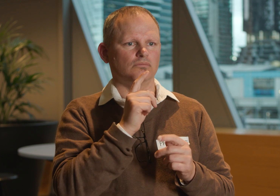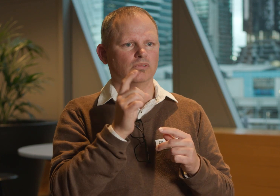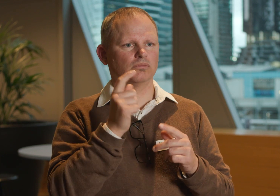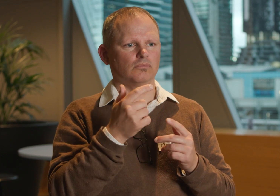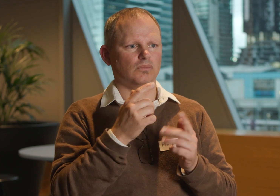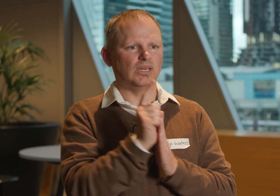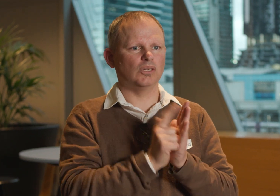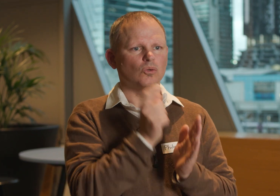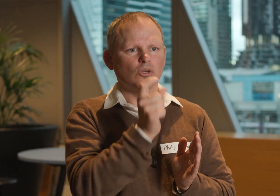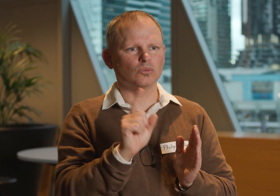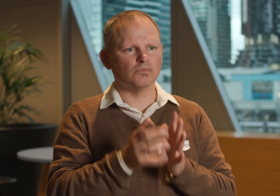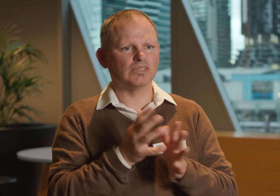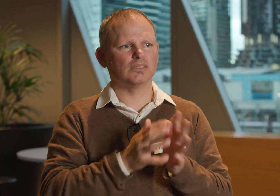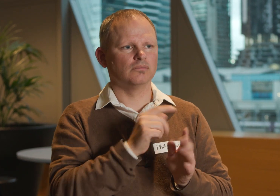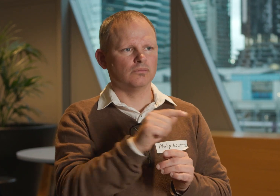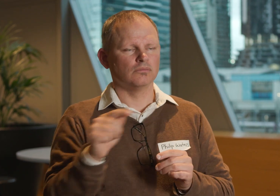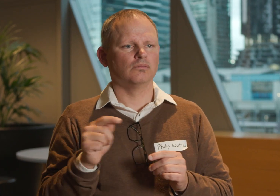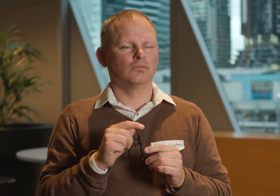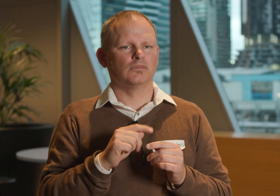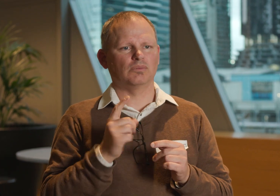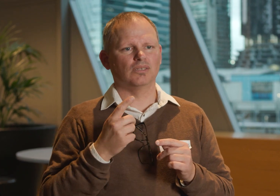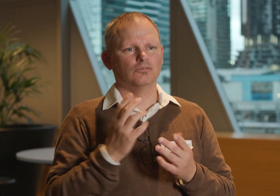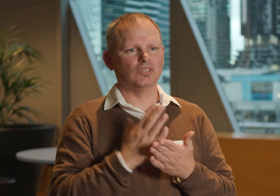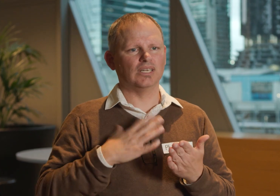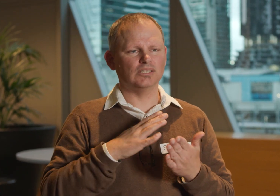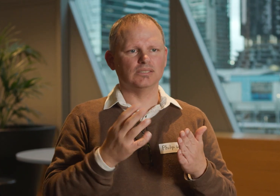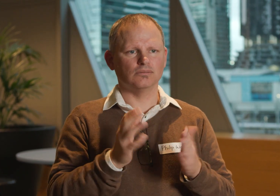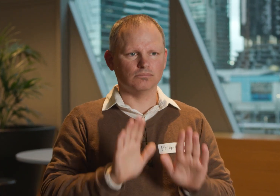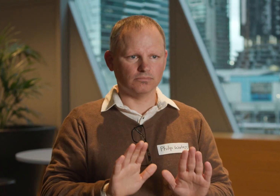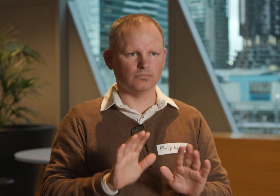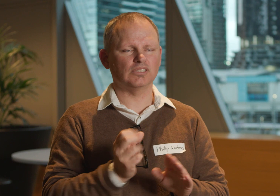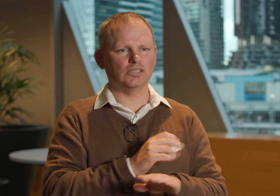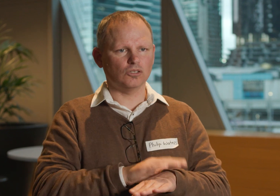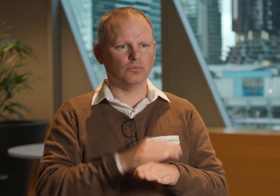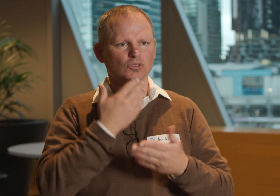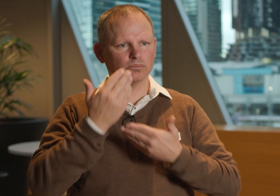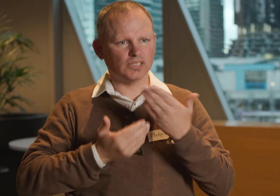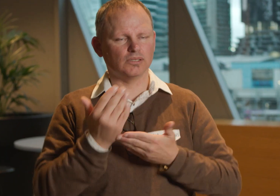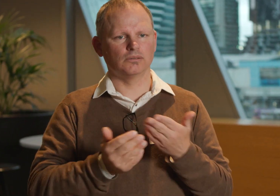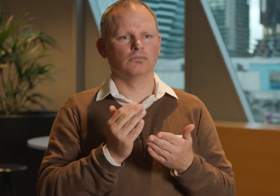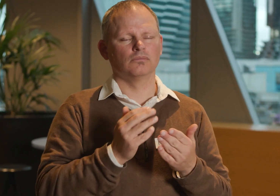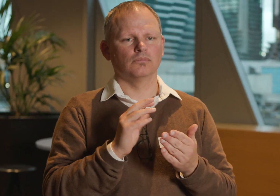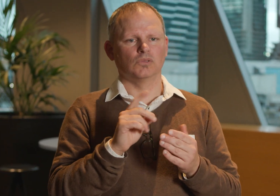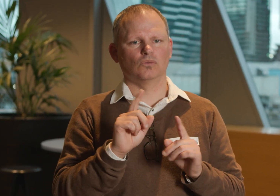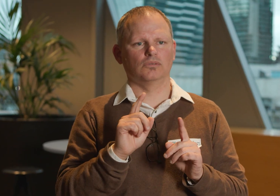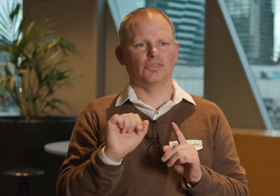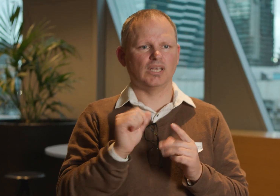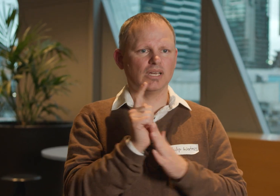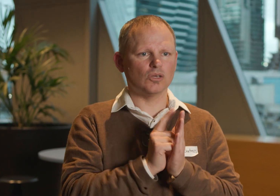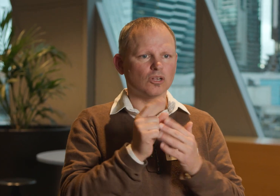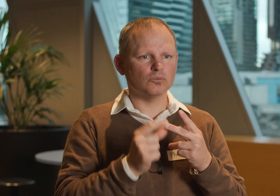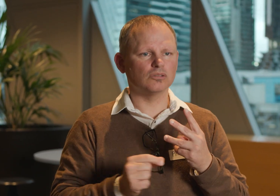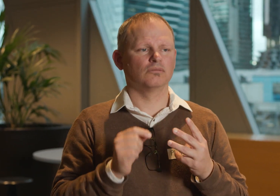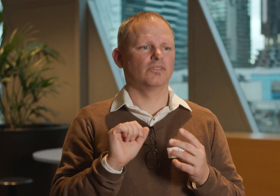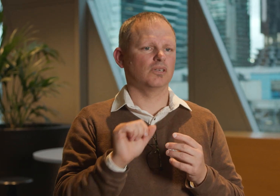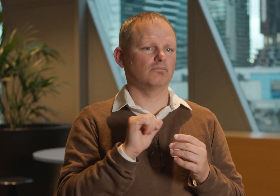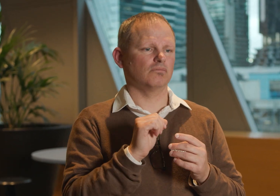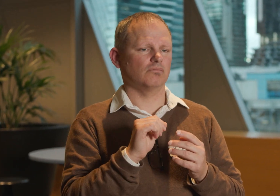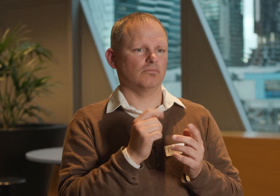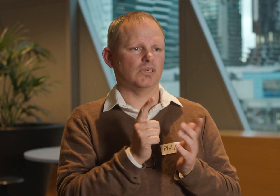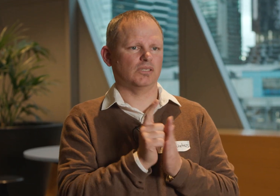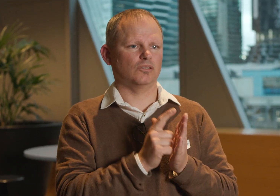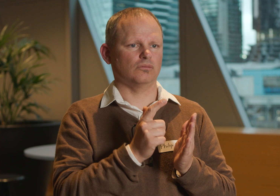person knows the legal terminology and what it means. So we really need practitioners to pause,